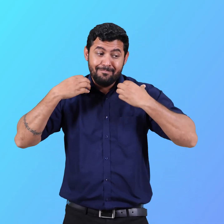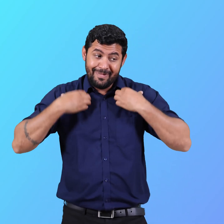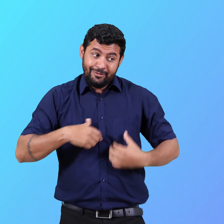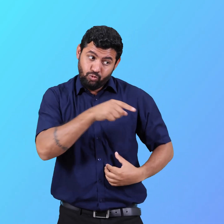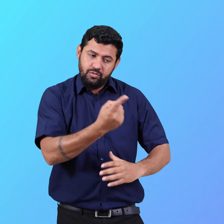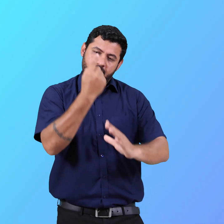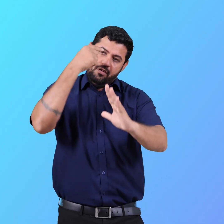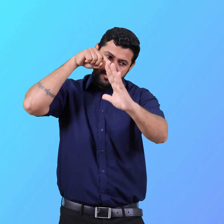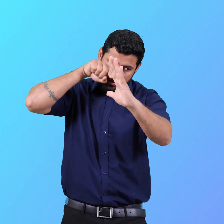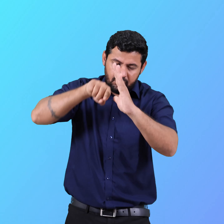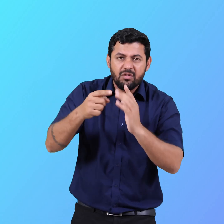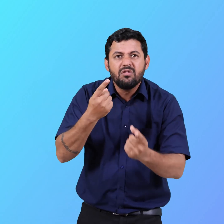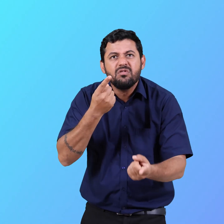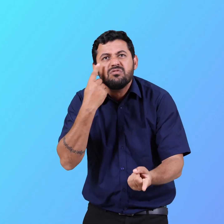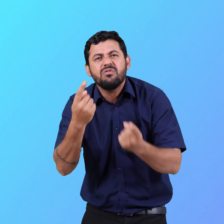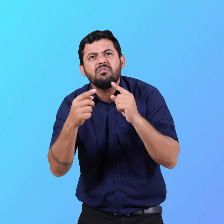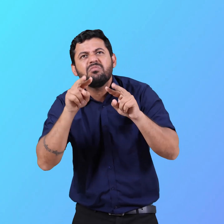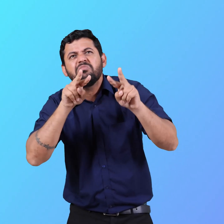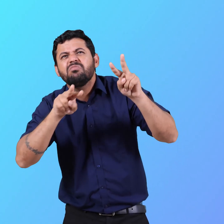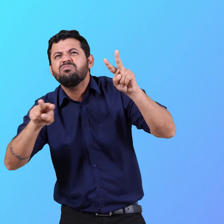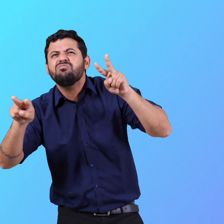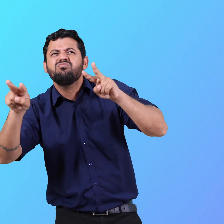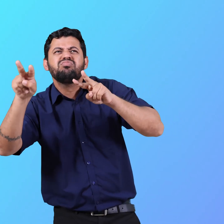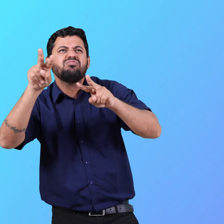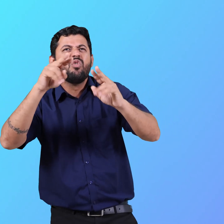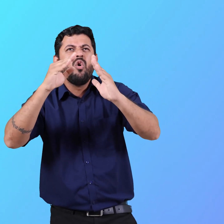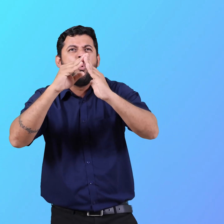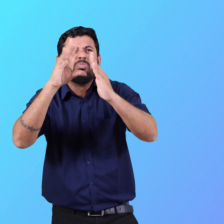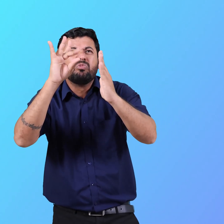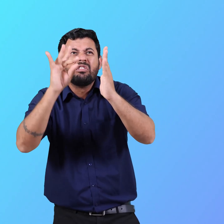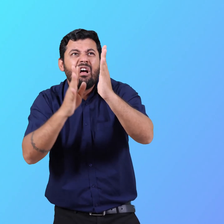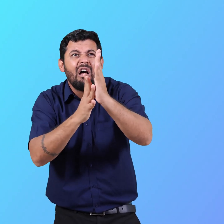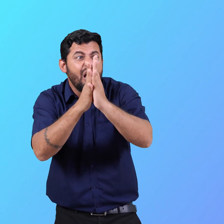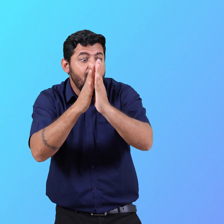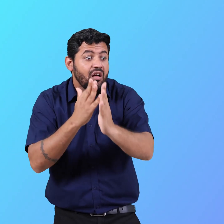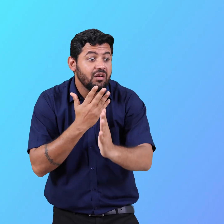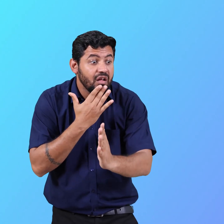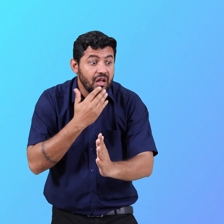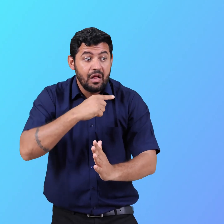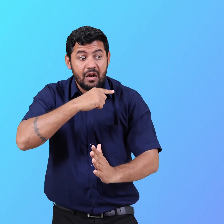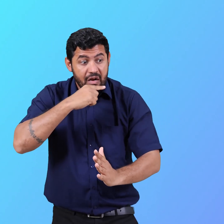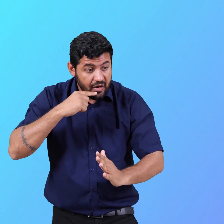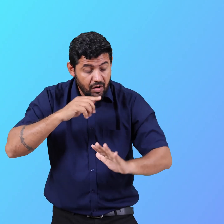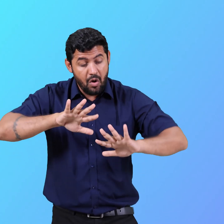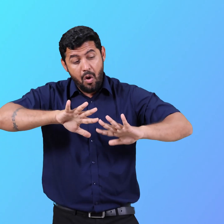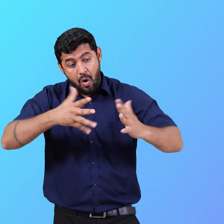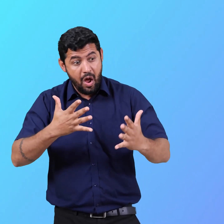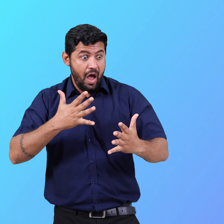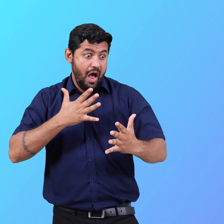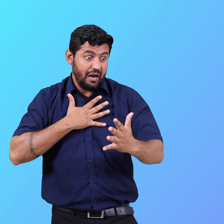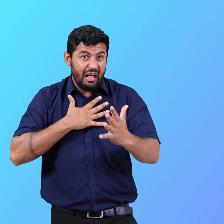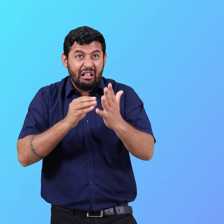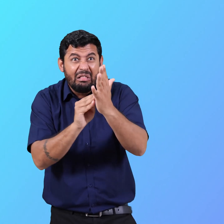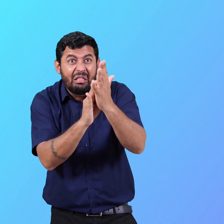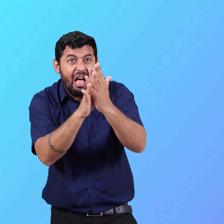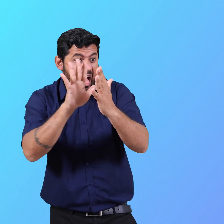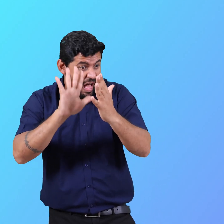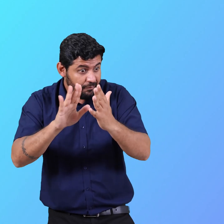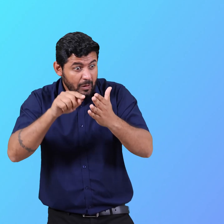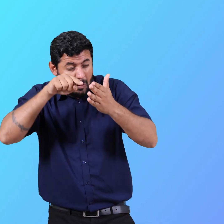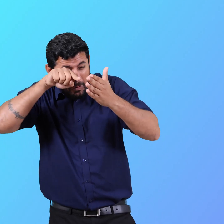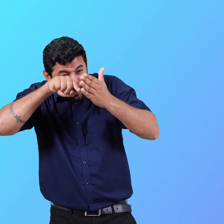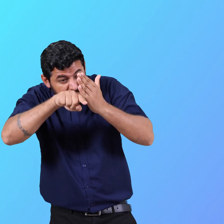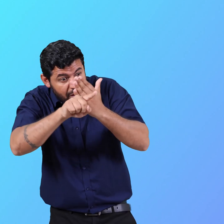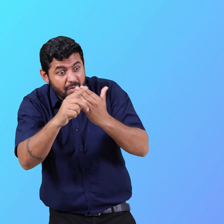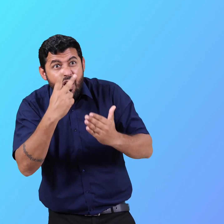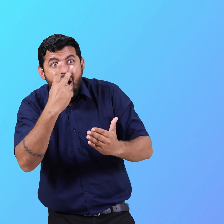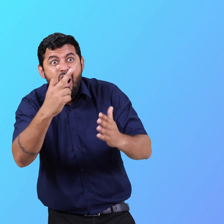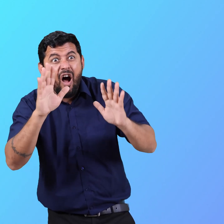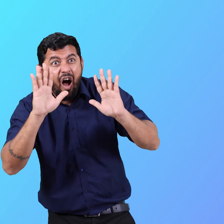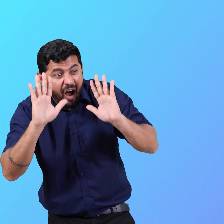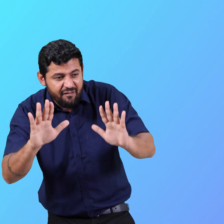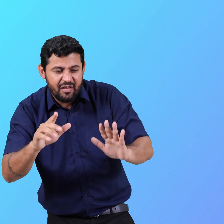He will look at the mildew. If the mildew on the walls of the house has spots that are a green or red colour, and if the mildew goes into the wall’s surface,